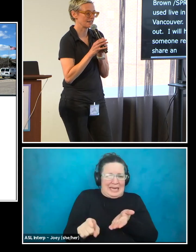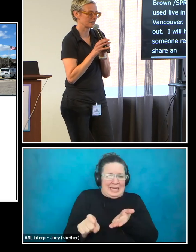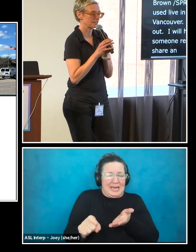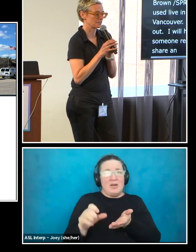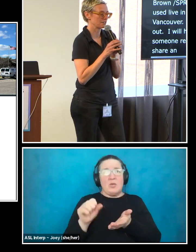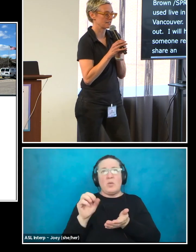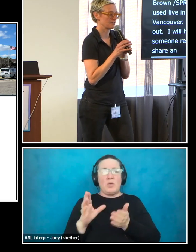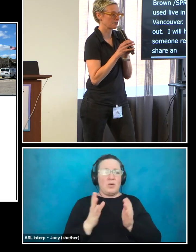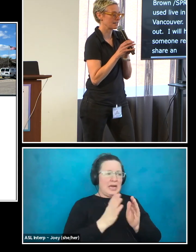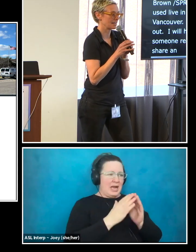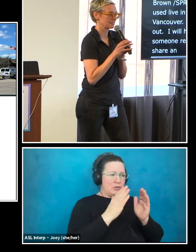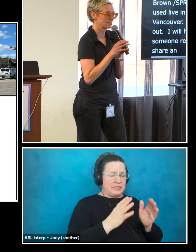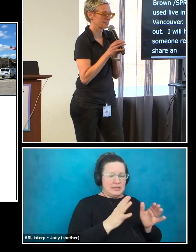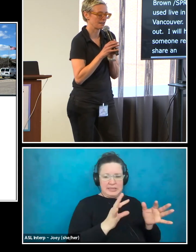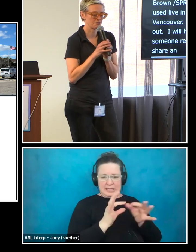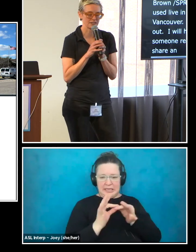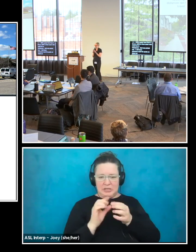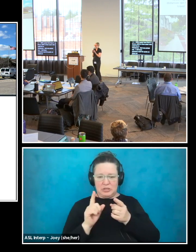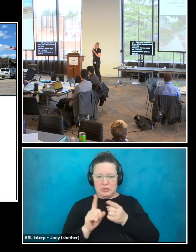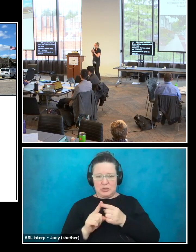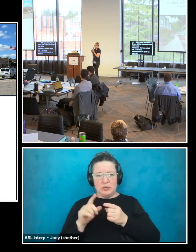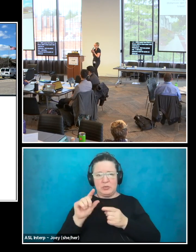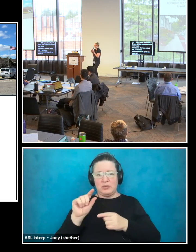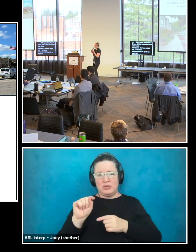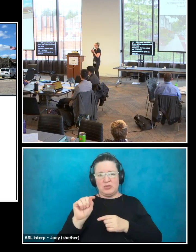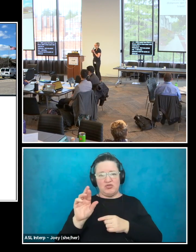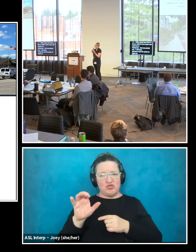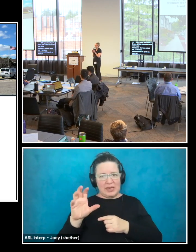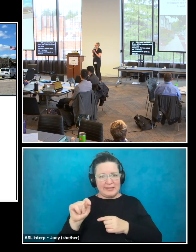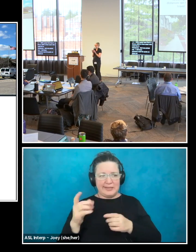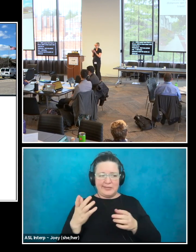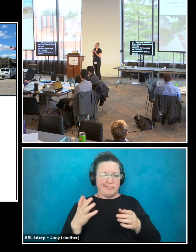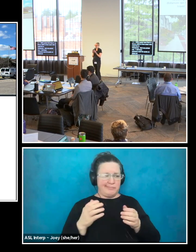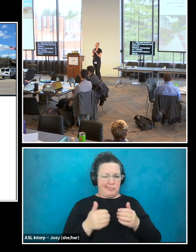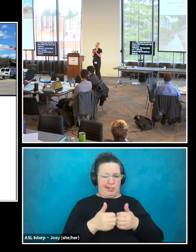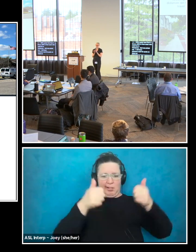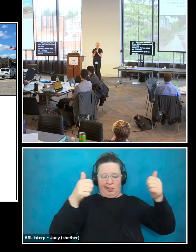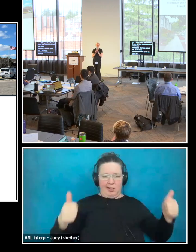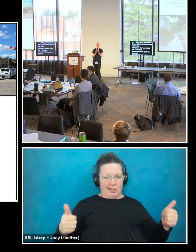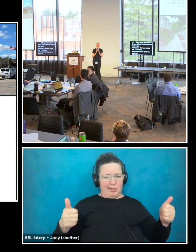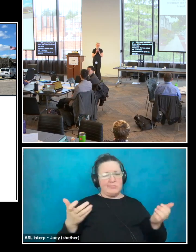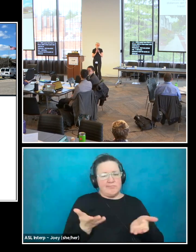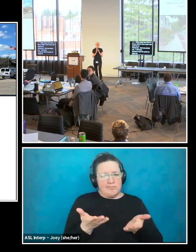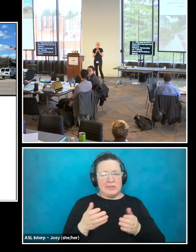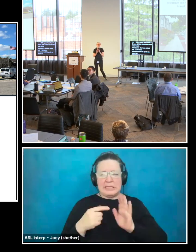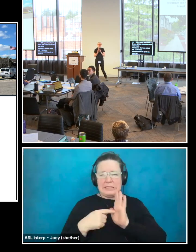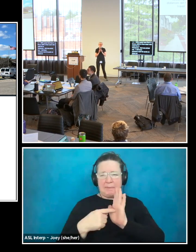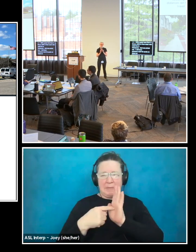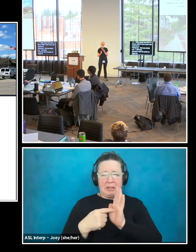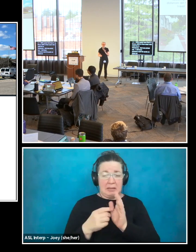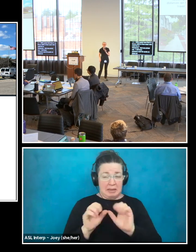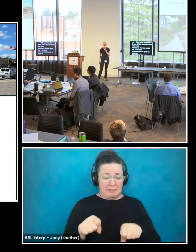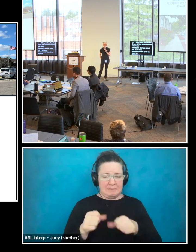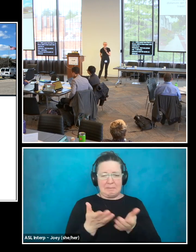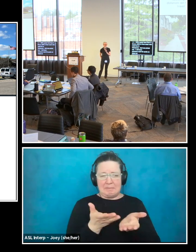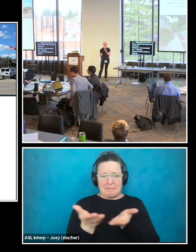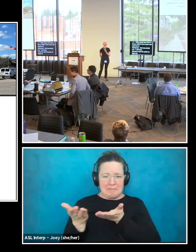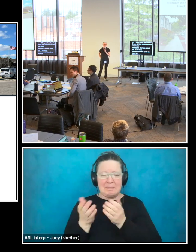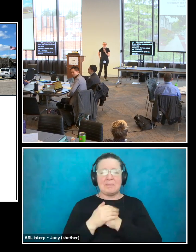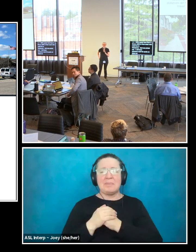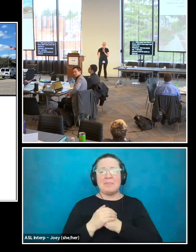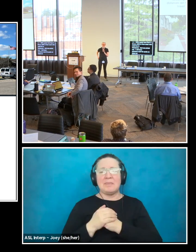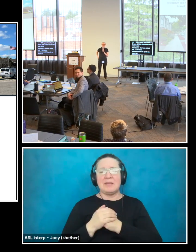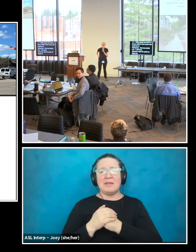connected to transit or connected to sidewalk networks. Hi, I'm Taran. I work for King County